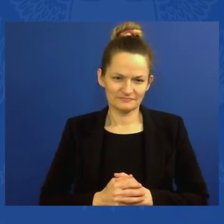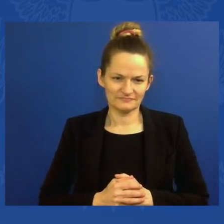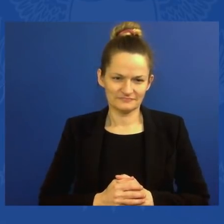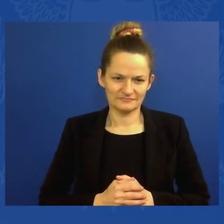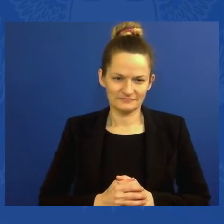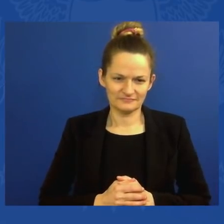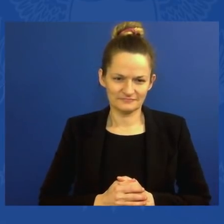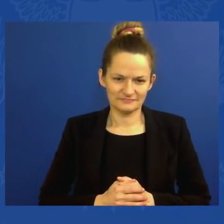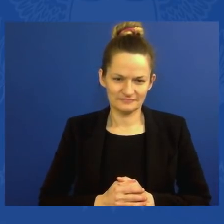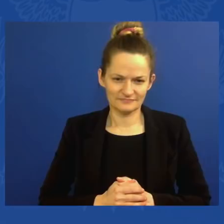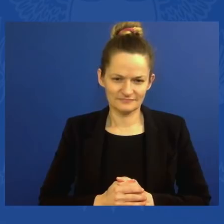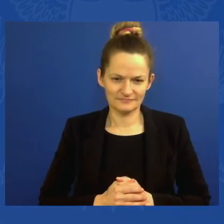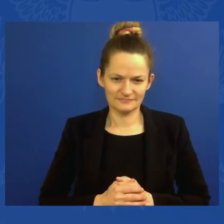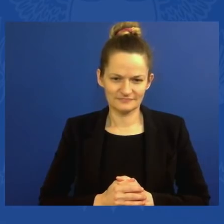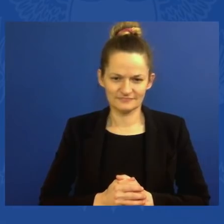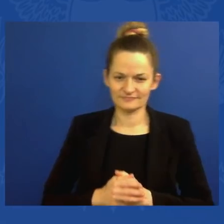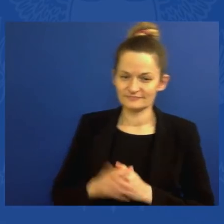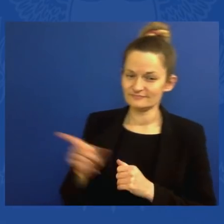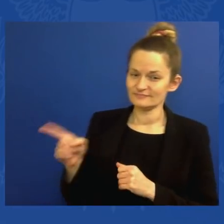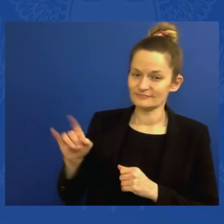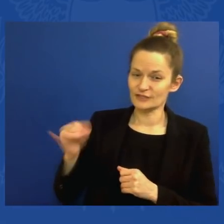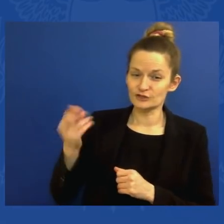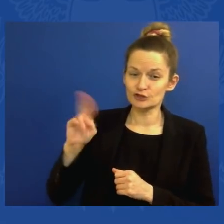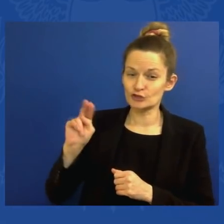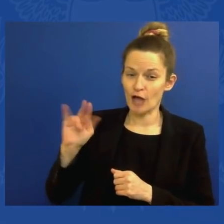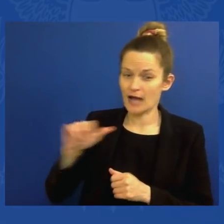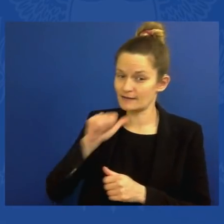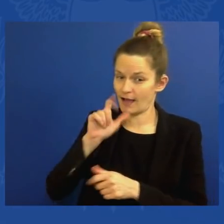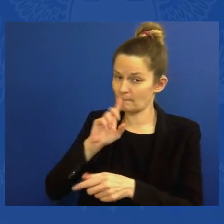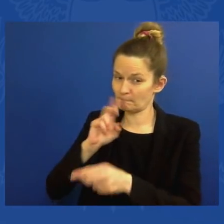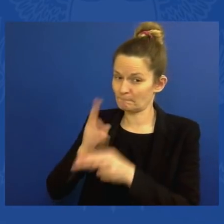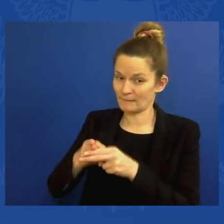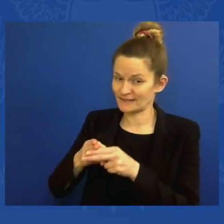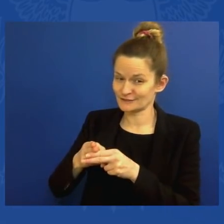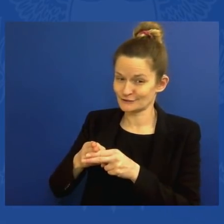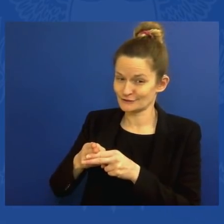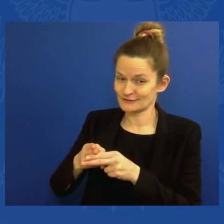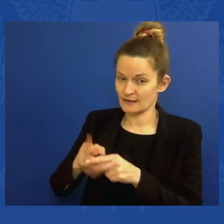He's a breakdancer. But he's not going to do it on the stage right now.